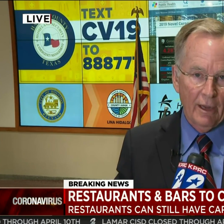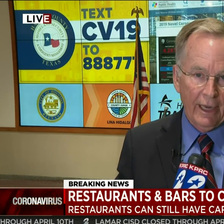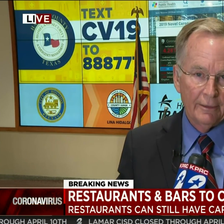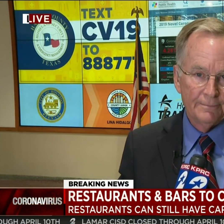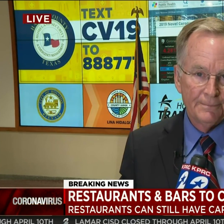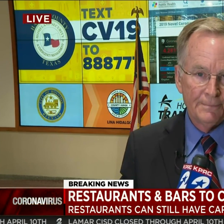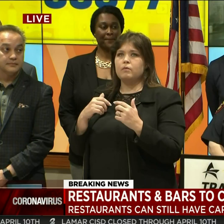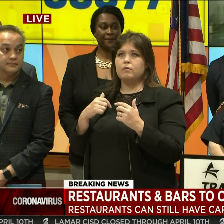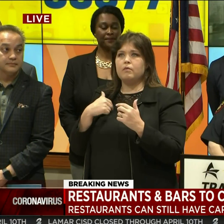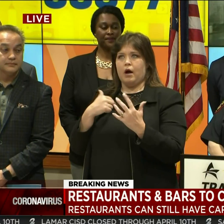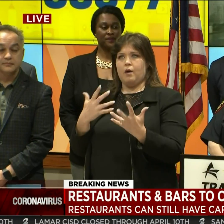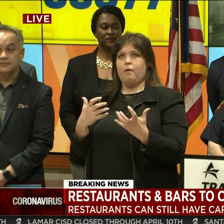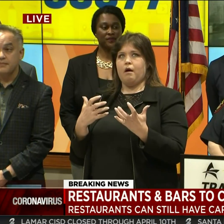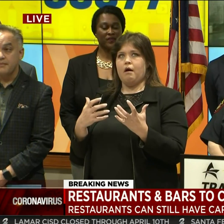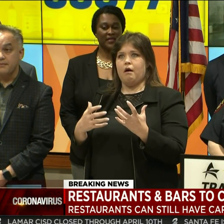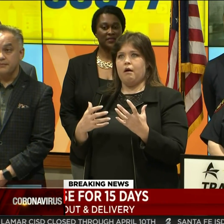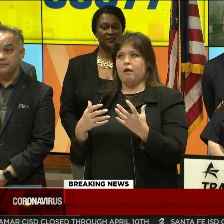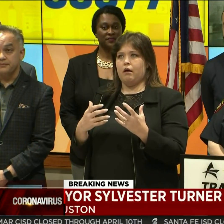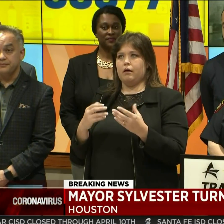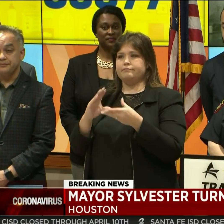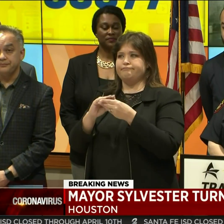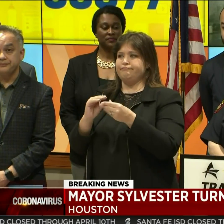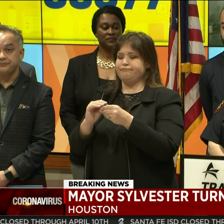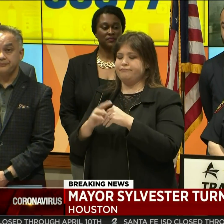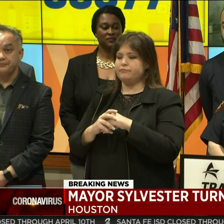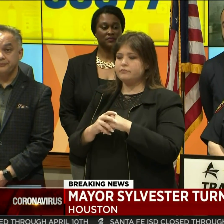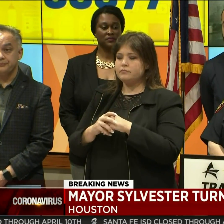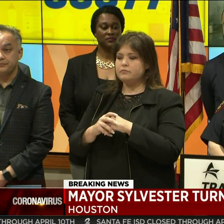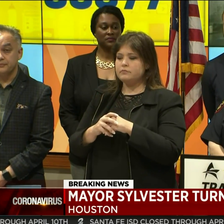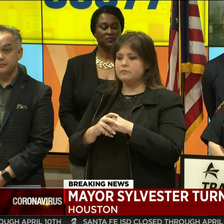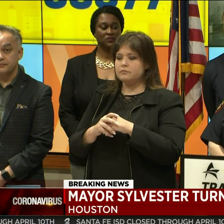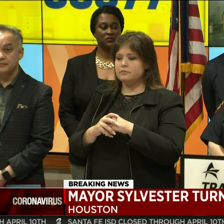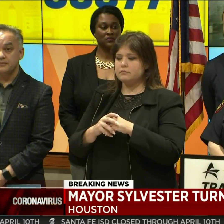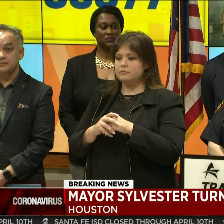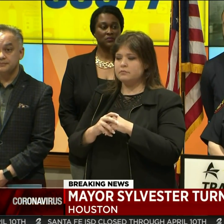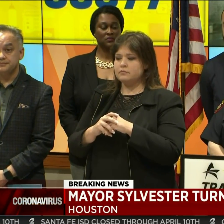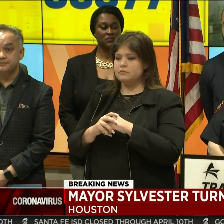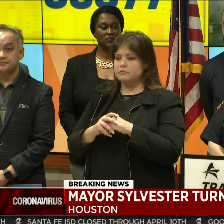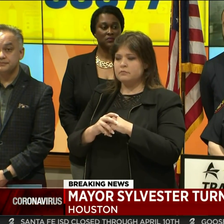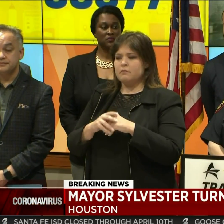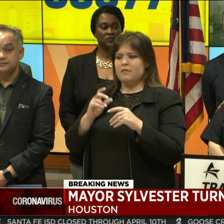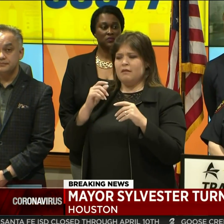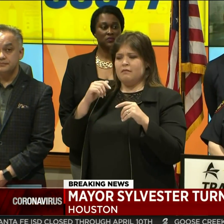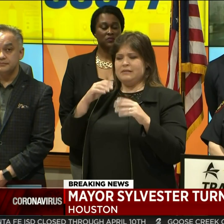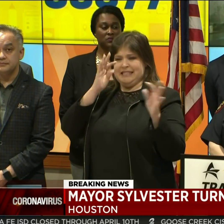AGGRESSIVE STEPS ARE NEEDED TO STOP THE PROGRESSION OF COVID-19 STOP THE PROGRESSION OF COVID-19 IN HARRIS COUNTY. IN HARRIS COUNTY. >> NONE OF THESE DECISIONS WE